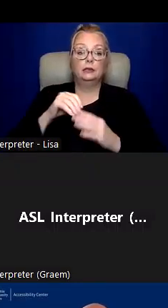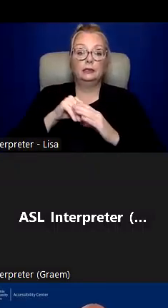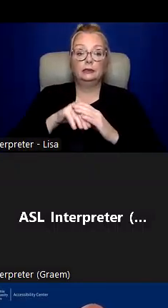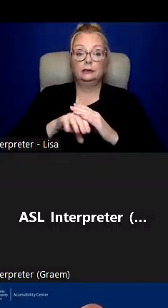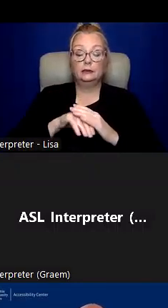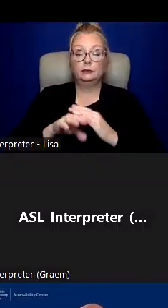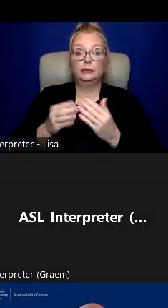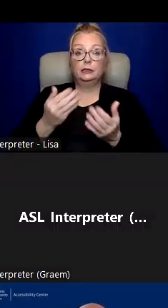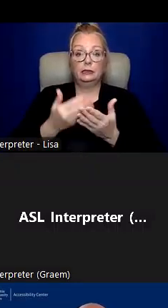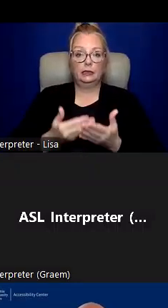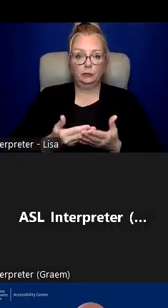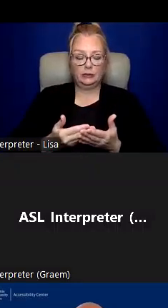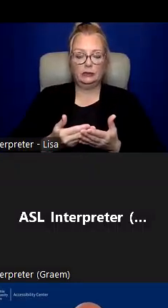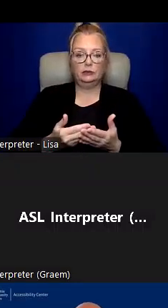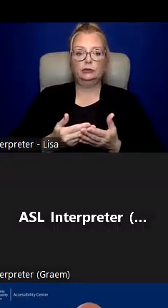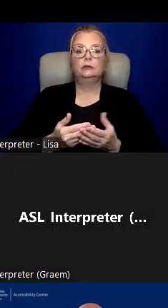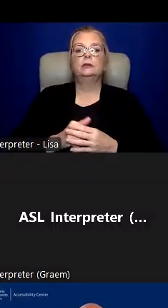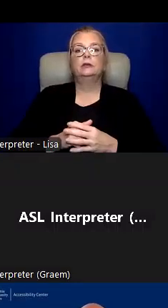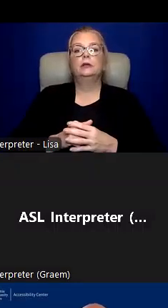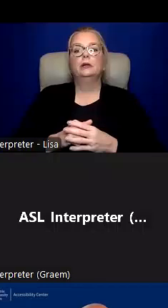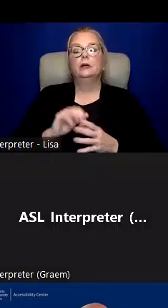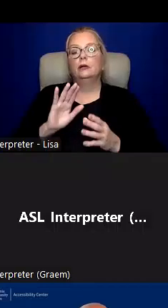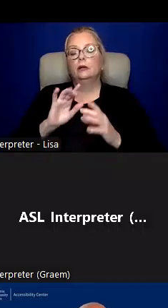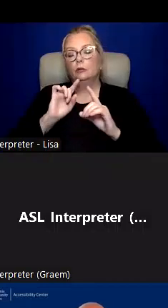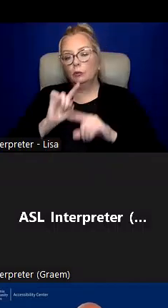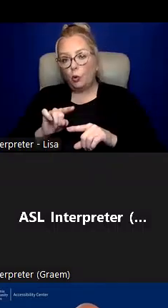That's your accessibility conformance report or VPAT.